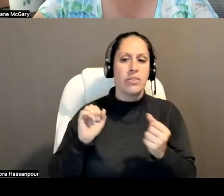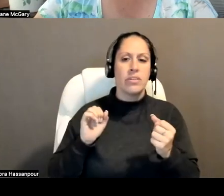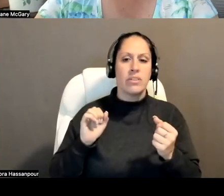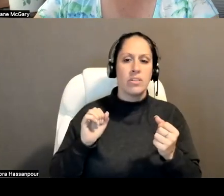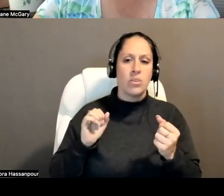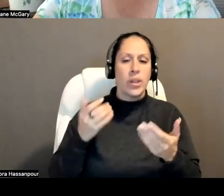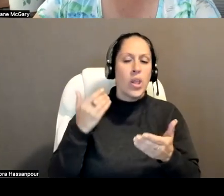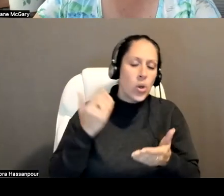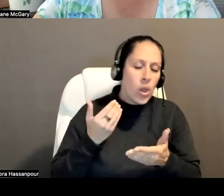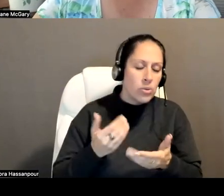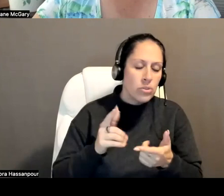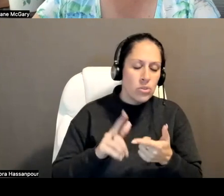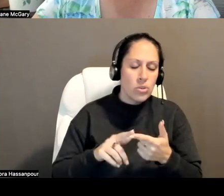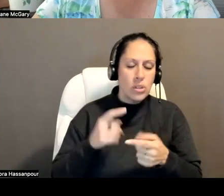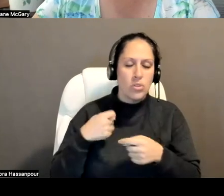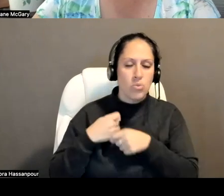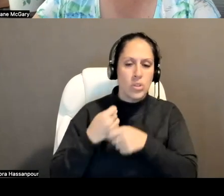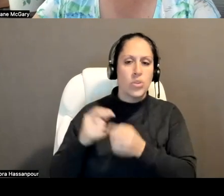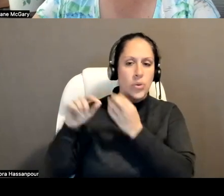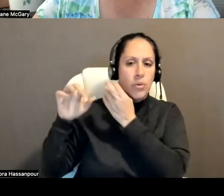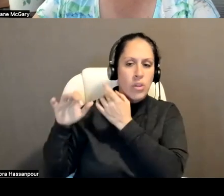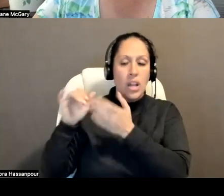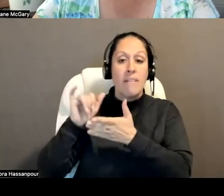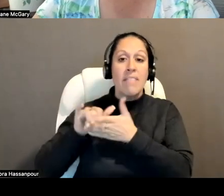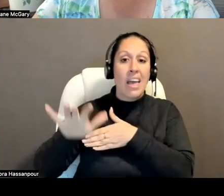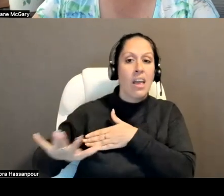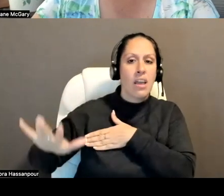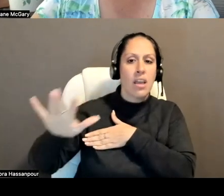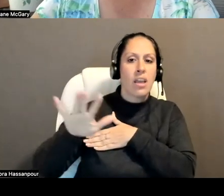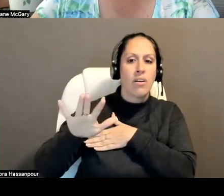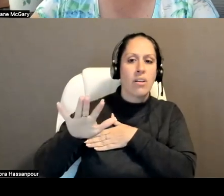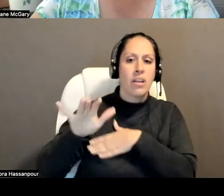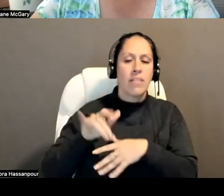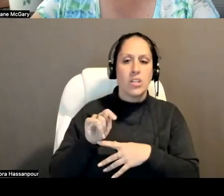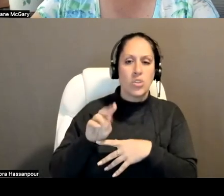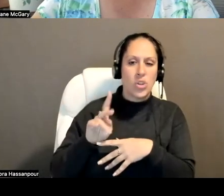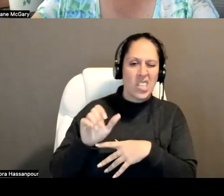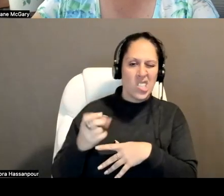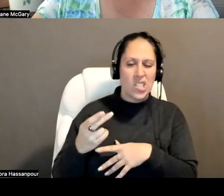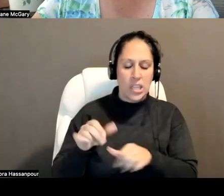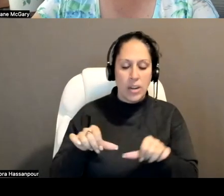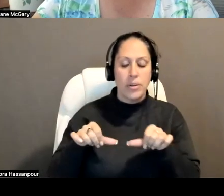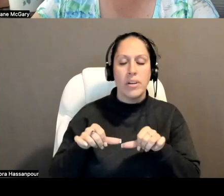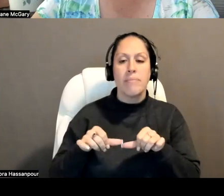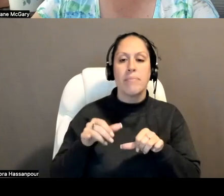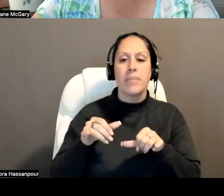close to a traditional flute of um of that area of the Turkish area. Um, it's called the